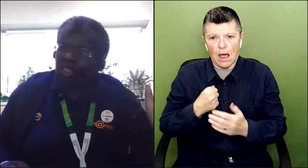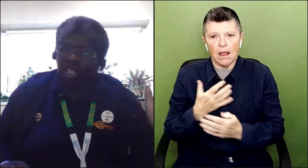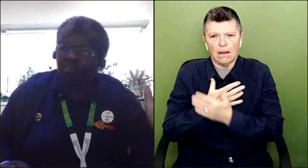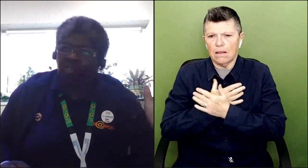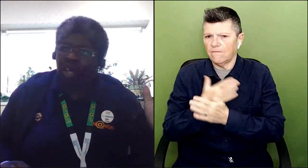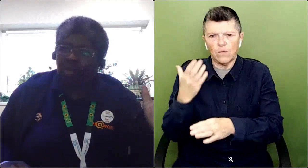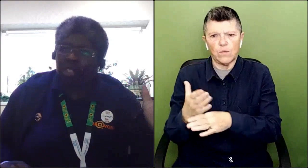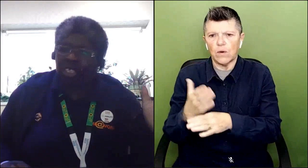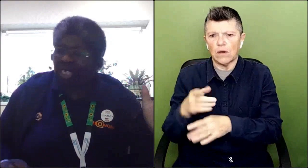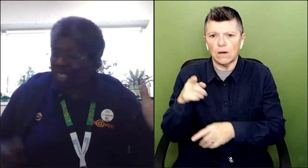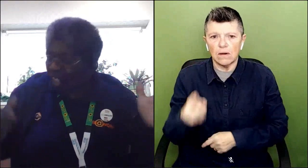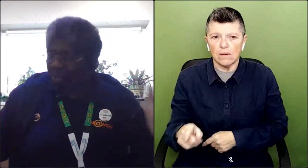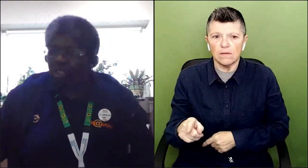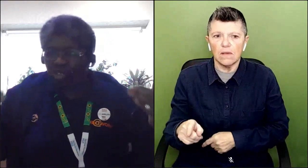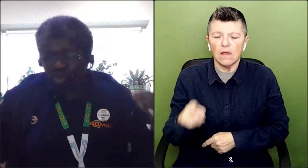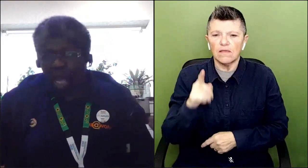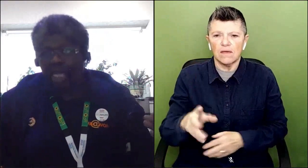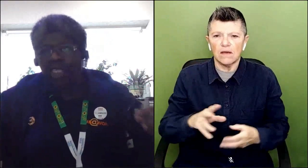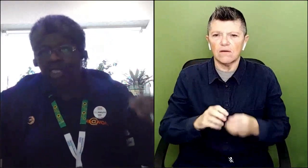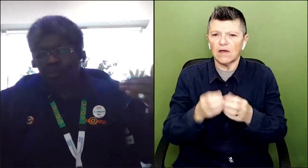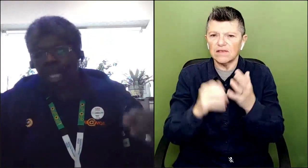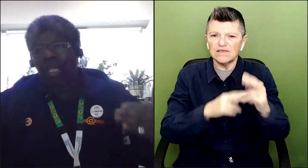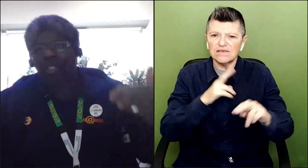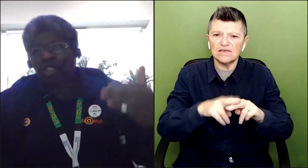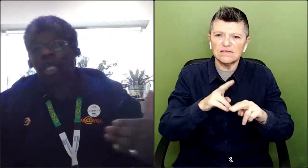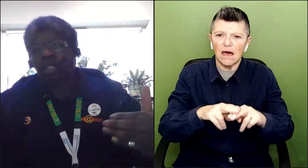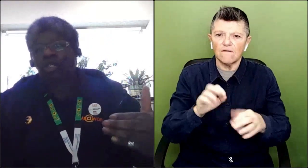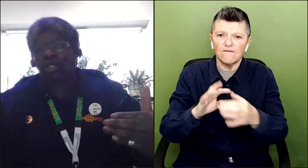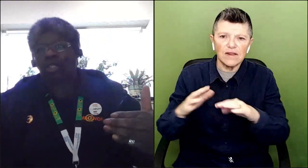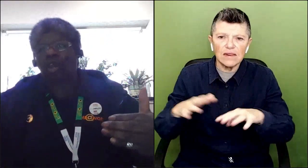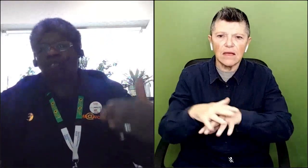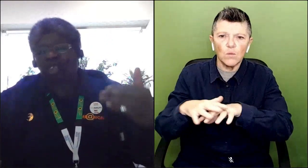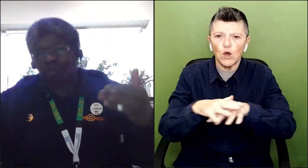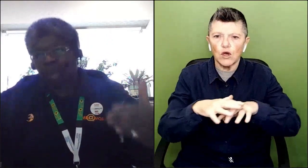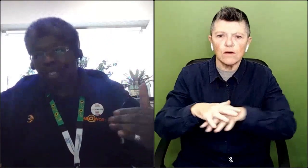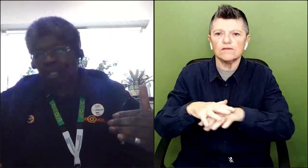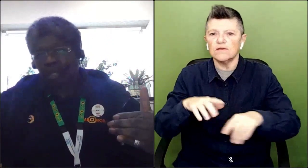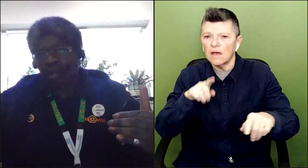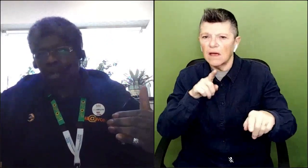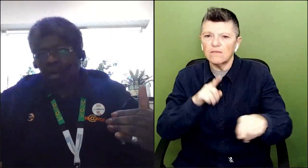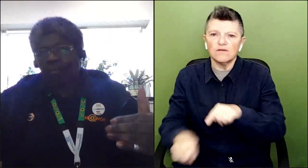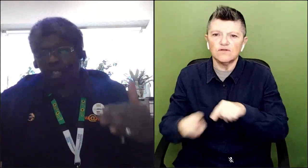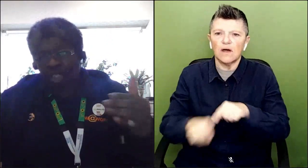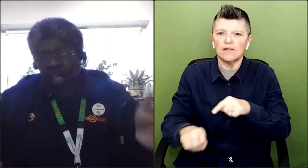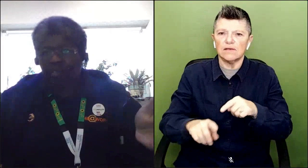these staff networks and they keep striving to make changes for the better of the staff